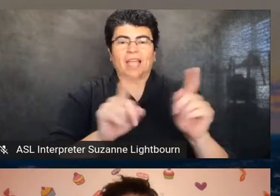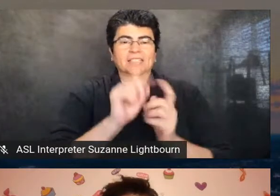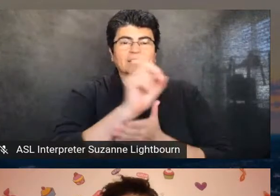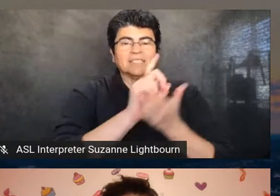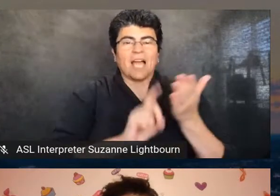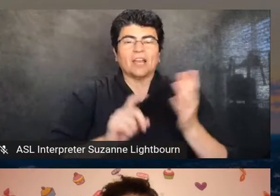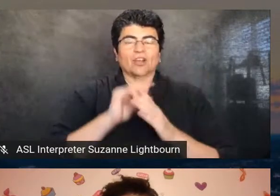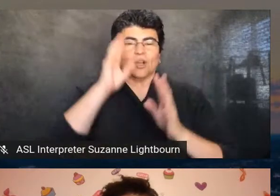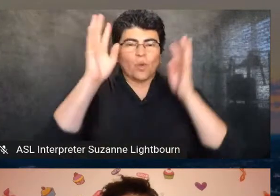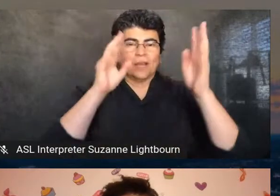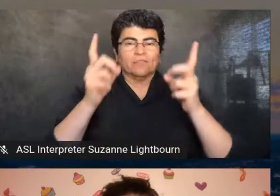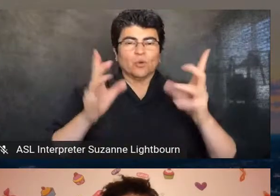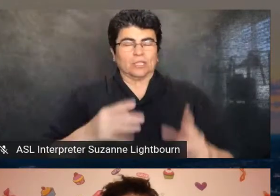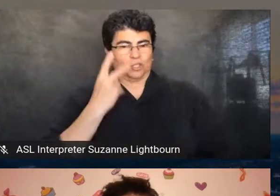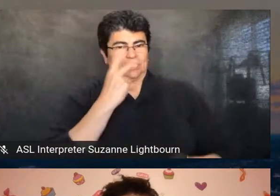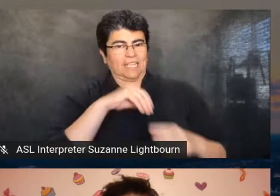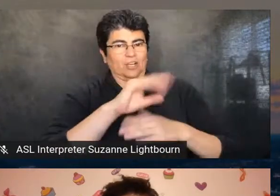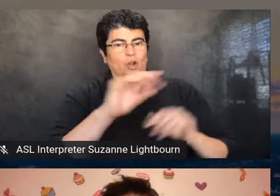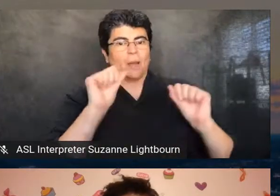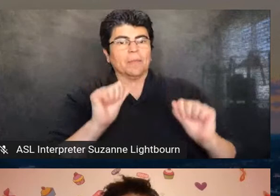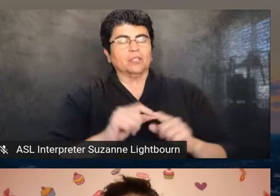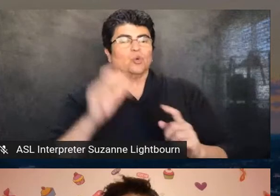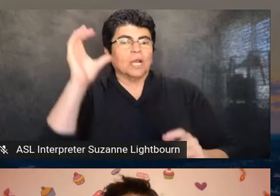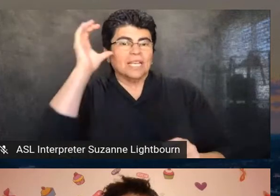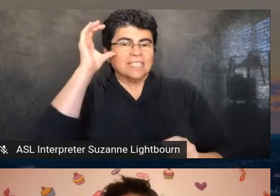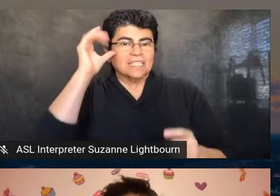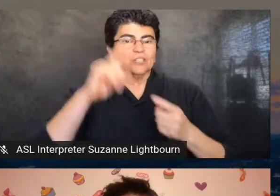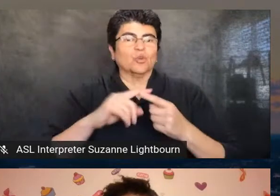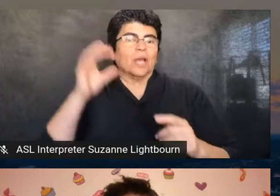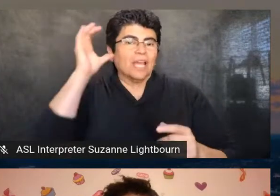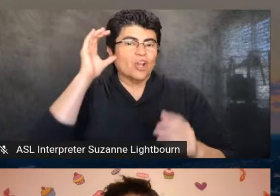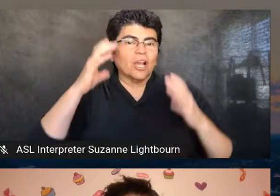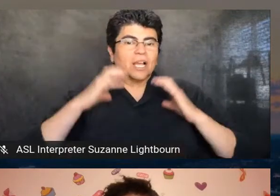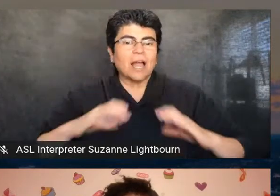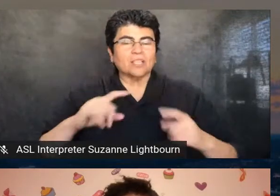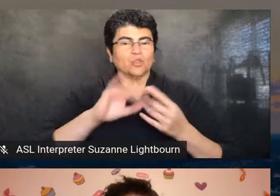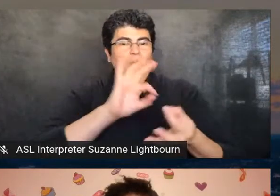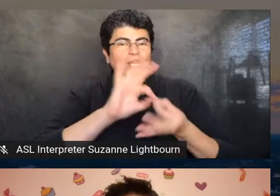is seen in her ability to listen, to hear clients, to interpret their vision in ways